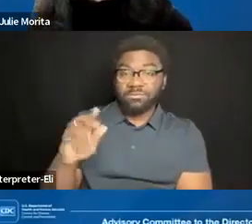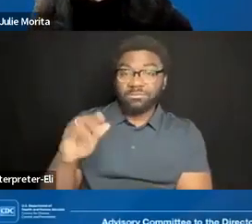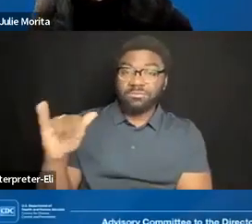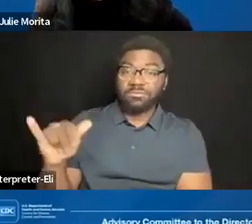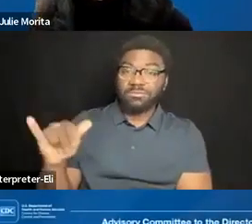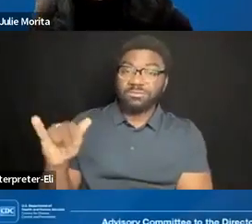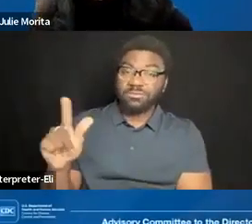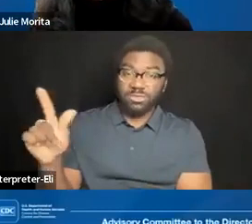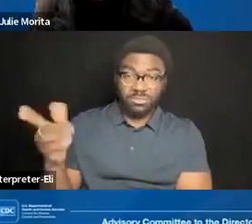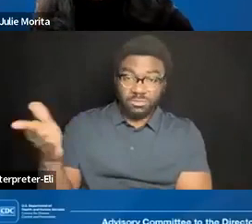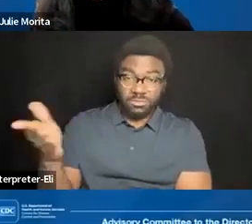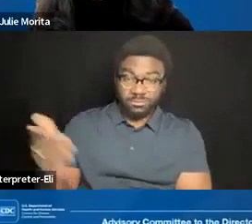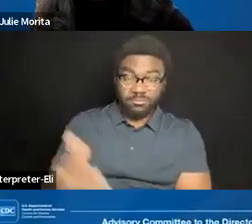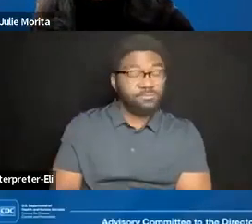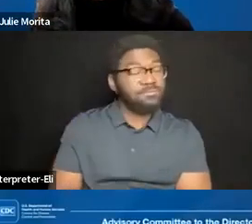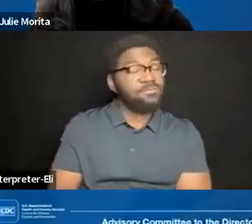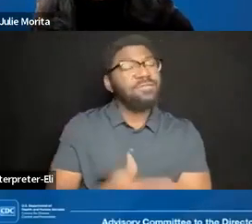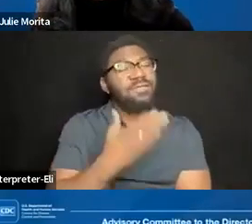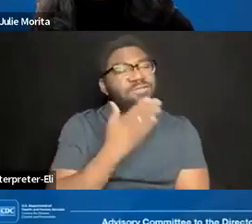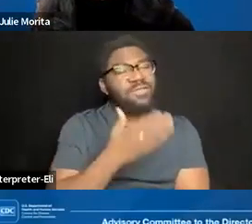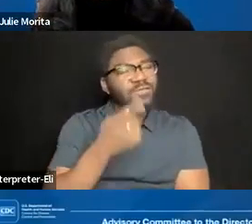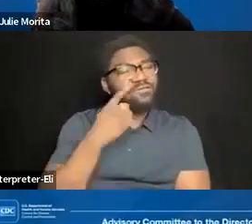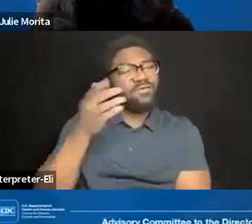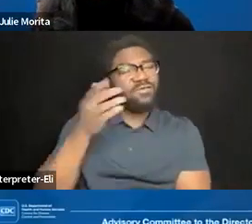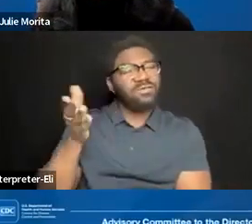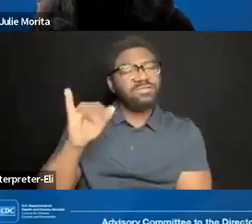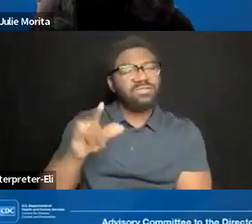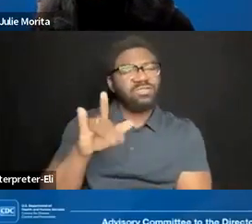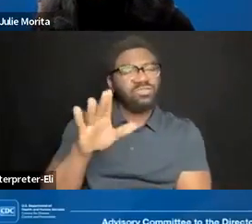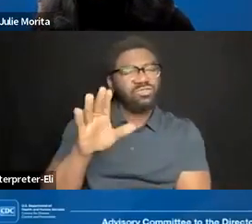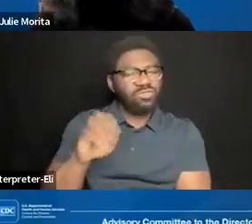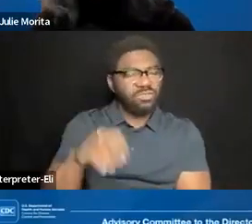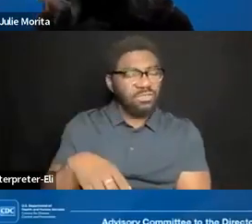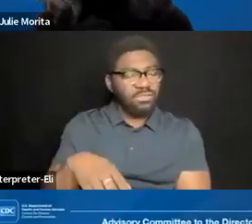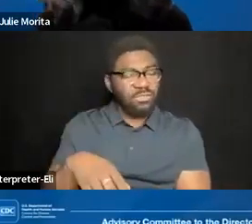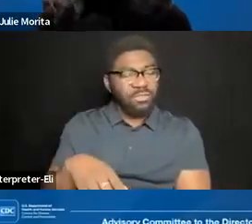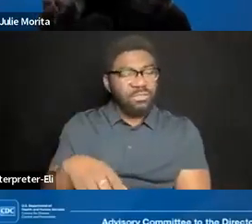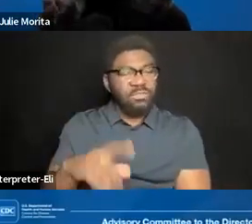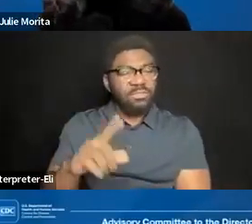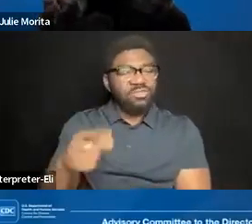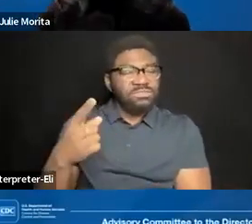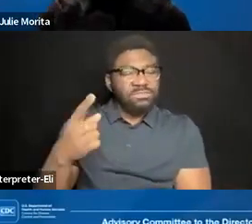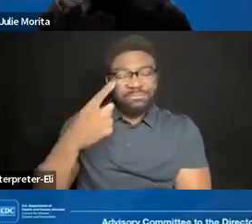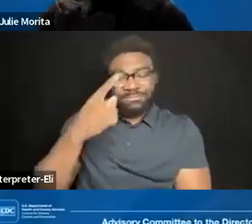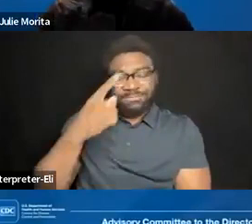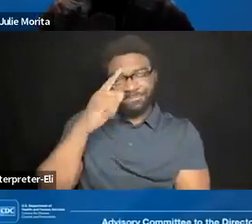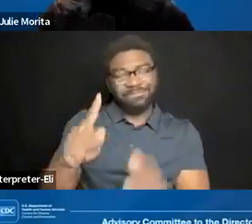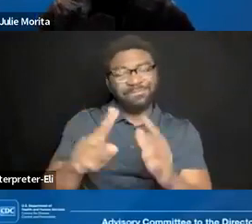Just a short plea, when you reach out to the appropriate public health societies,